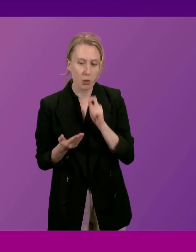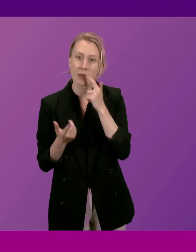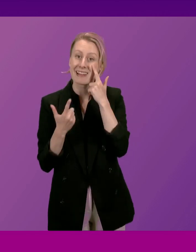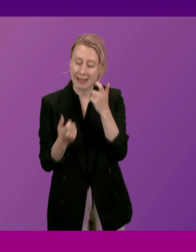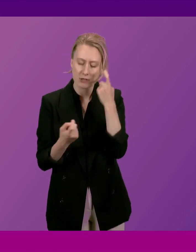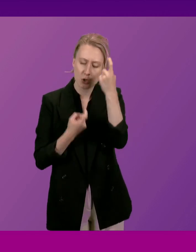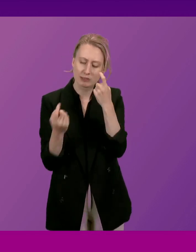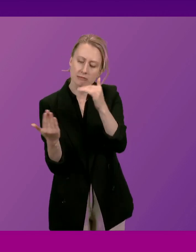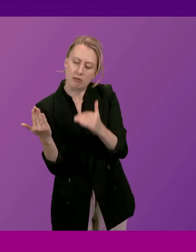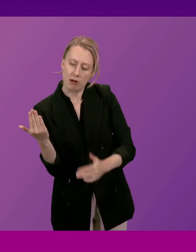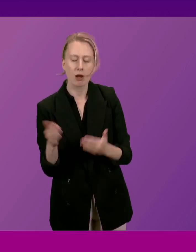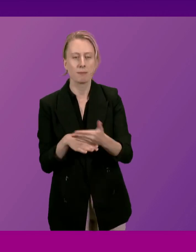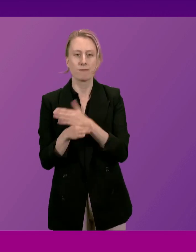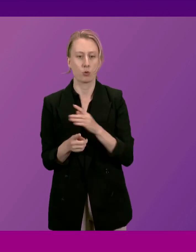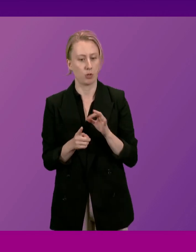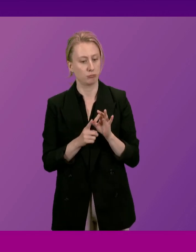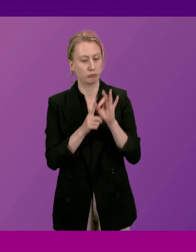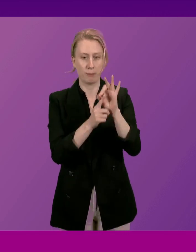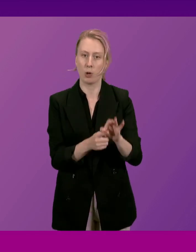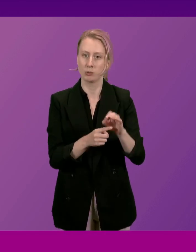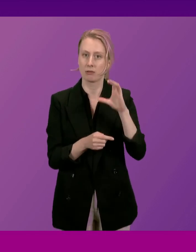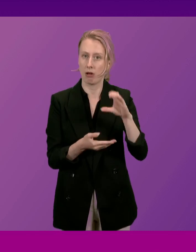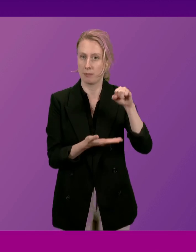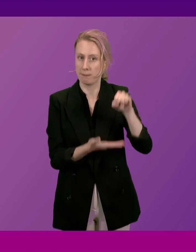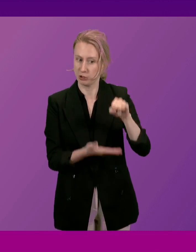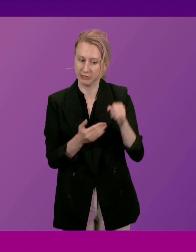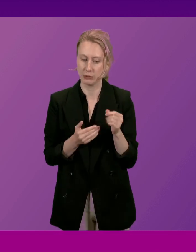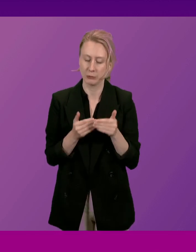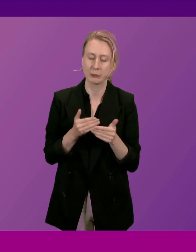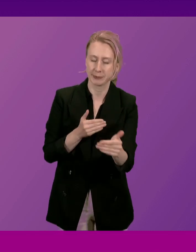setting out our proposed carbon budgets in secondary legislation, in due course.